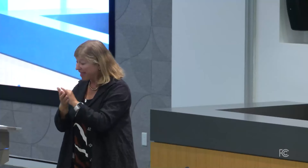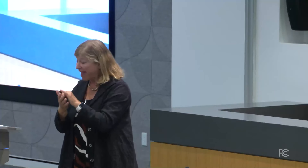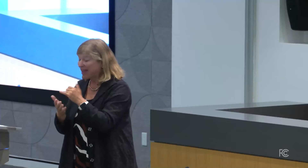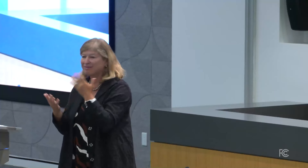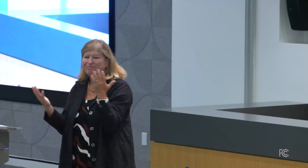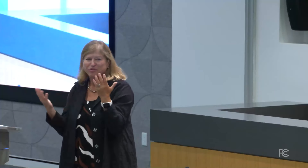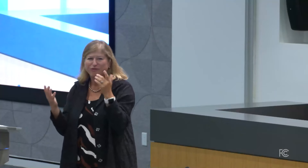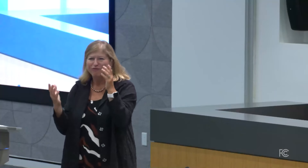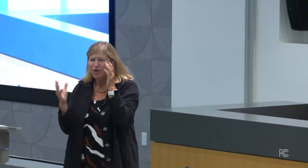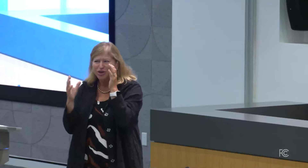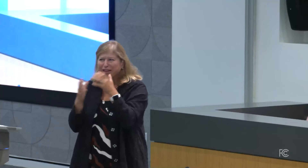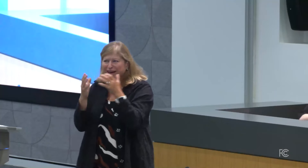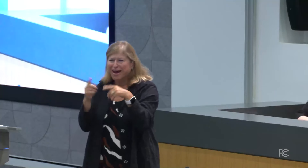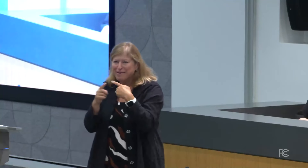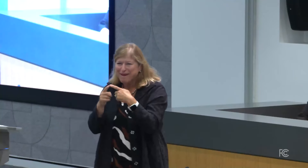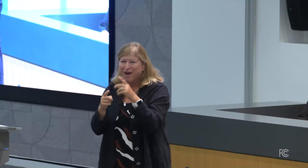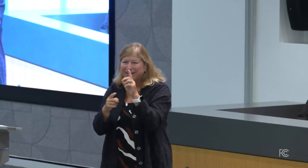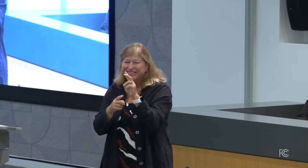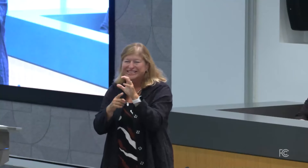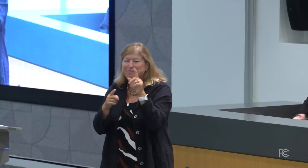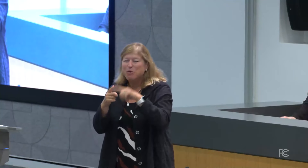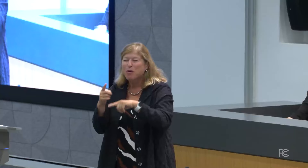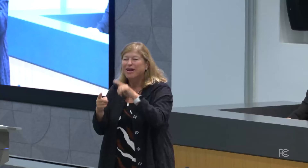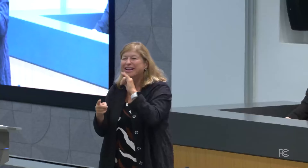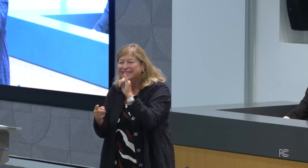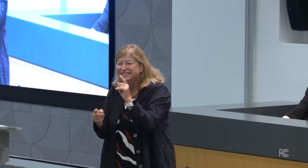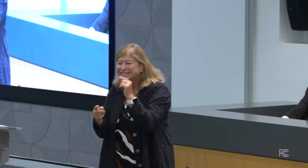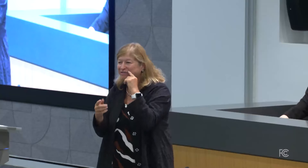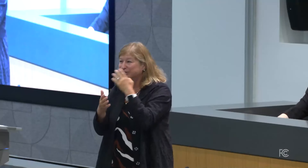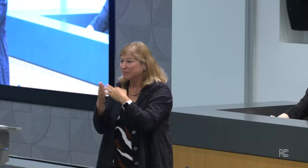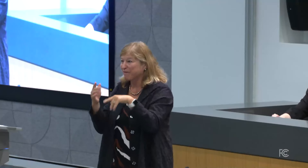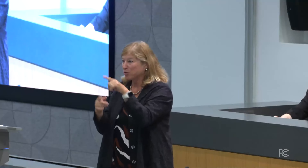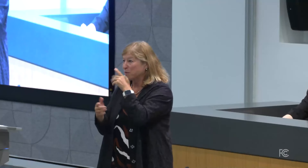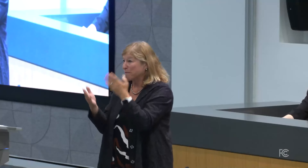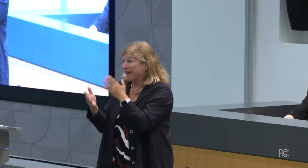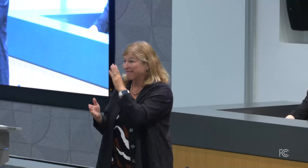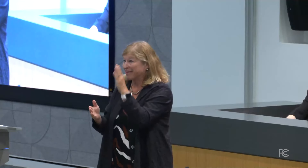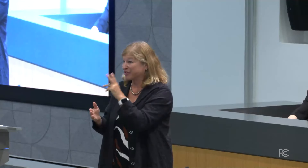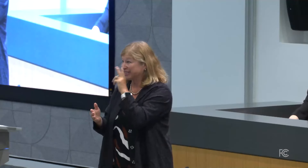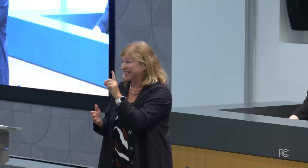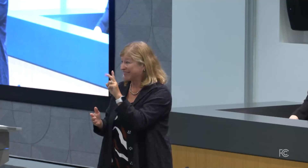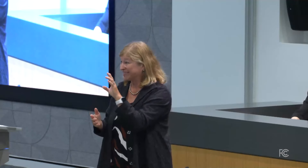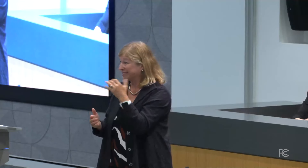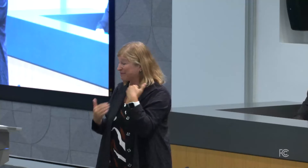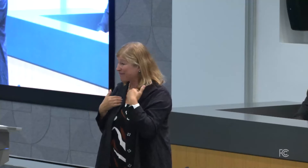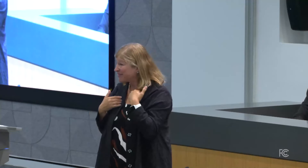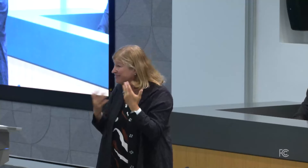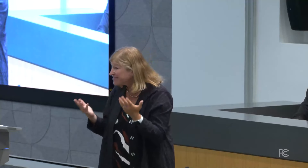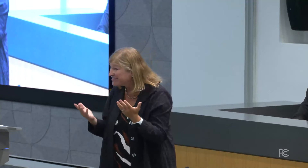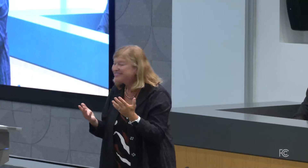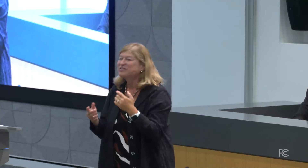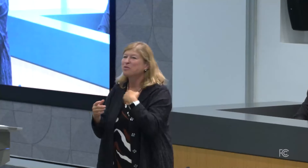BUT THANK YOU, AGAIN, TO BILL AND RACHEL FOR THAT VERY INFORMATIVE OVERVIEW OF